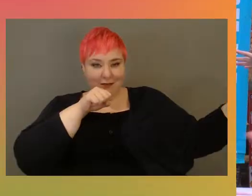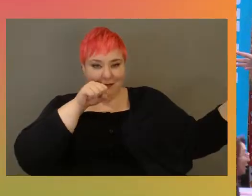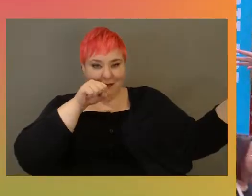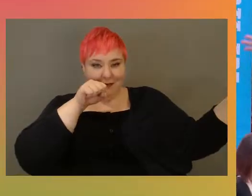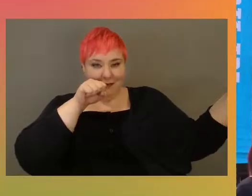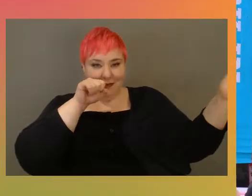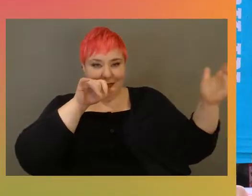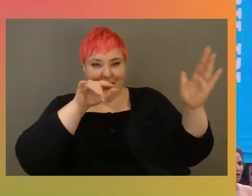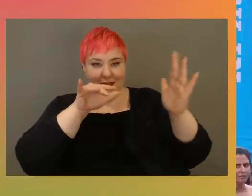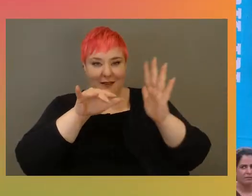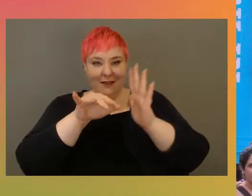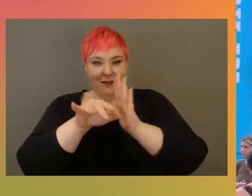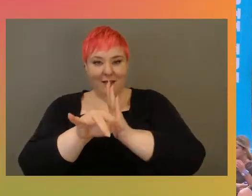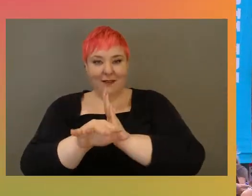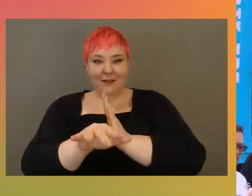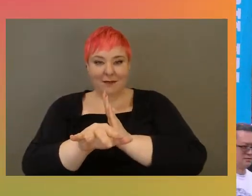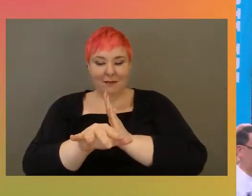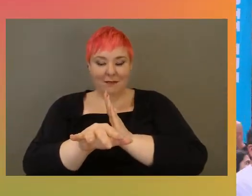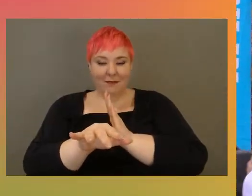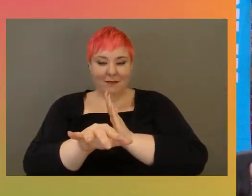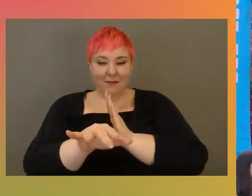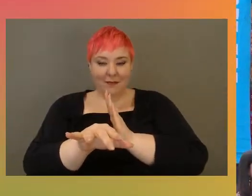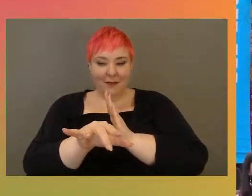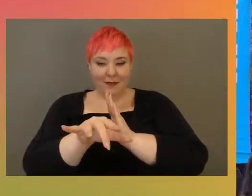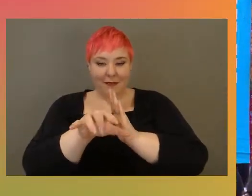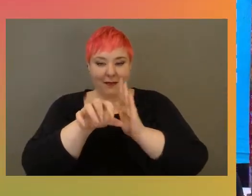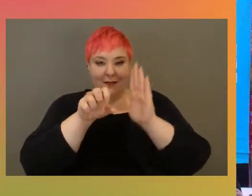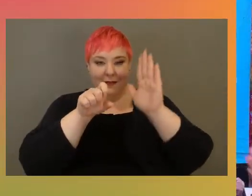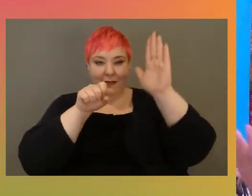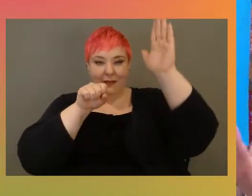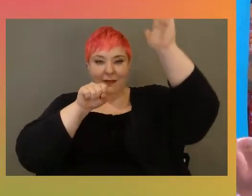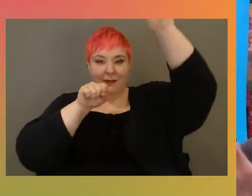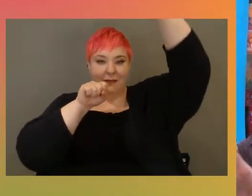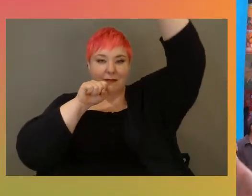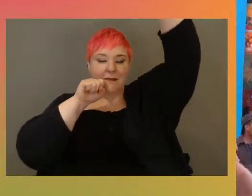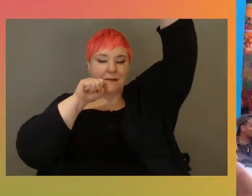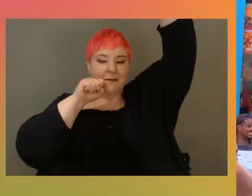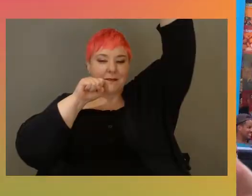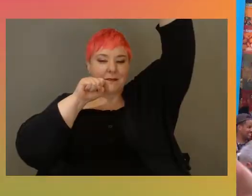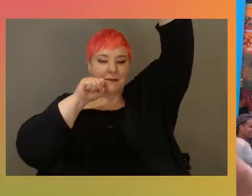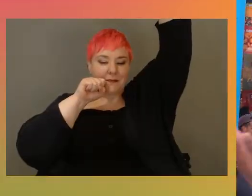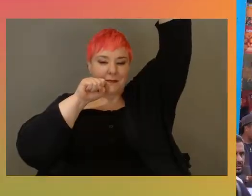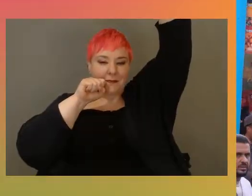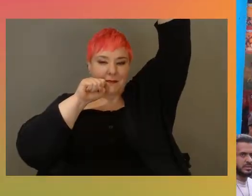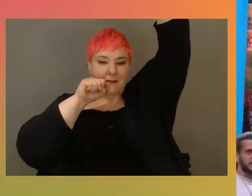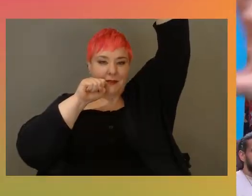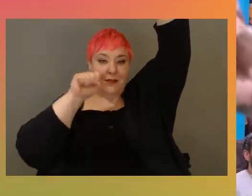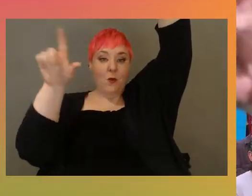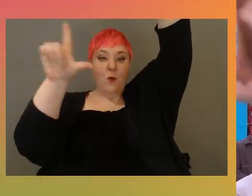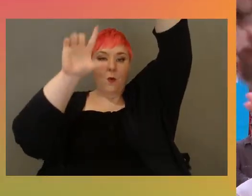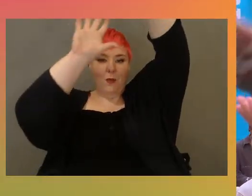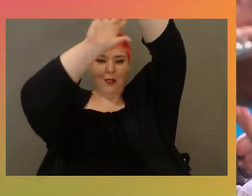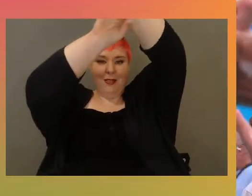WORKED UP AND RELEASE THE ARMS DOWN. AS YOU INHALE, ARMS OUT TO THE SIDE.